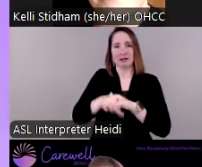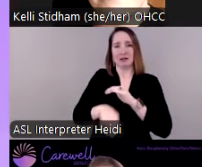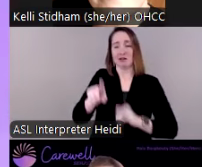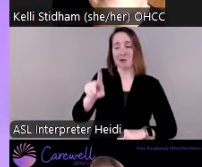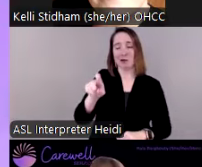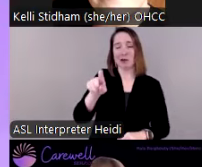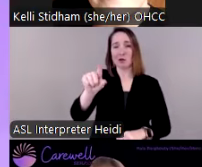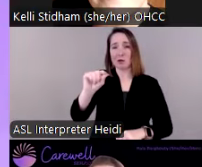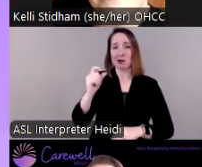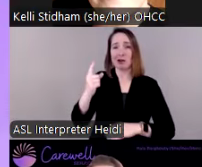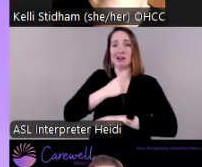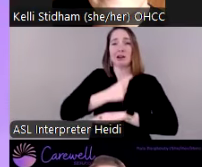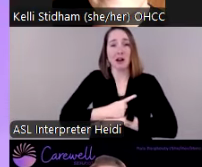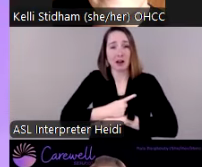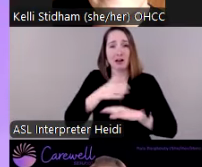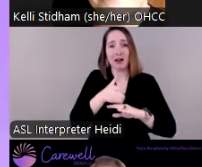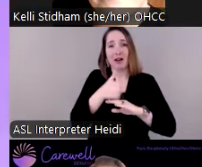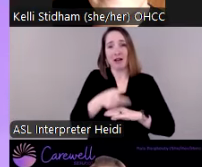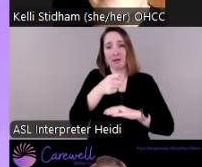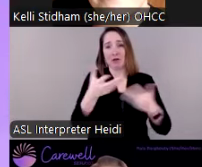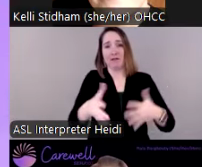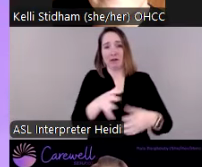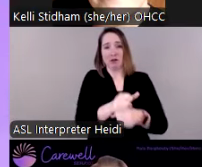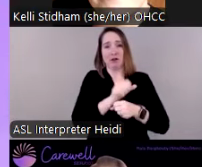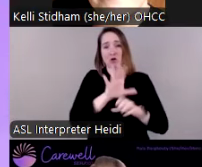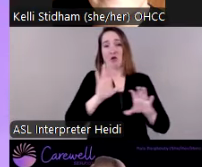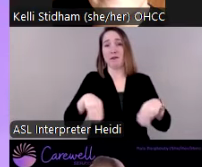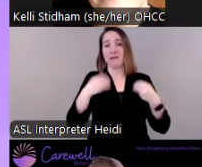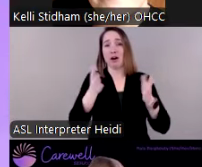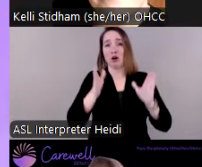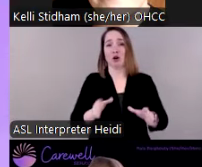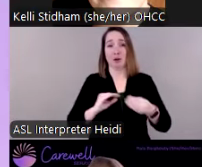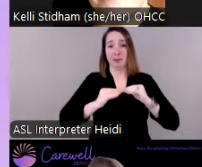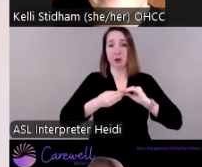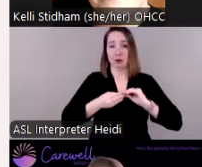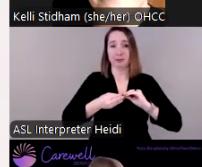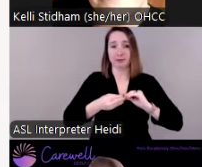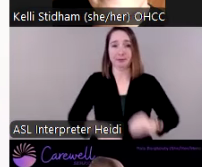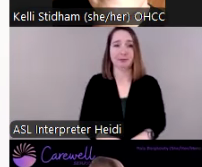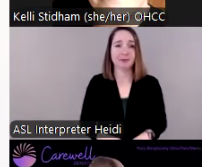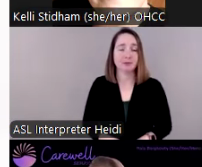120 days after you receive your provider number.